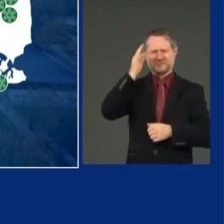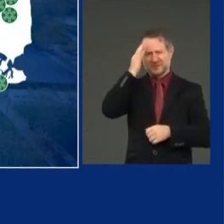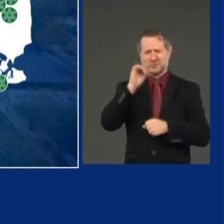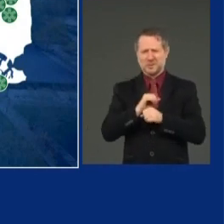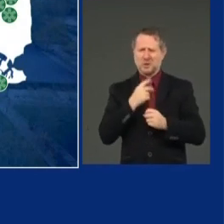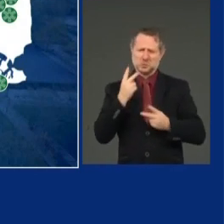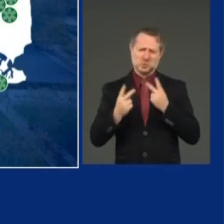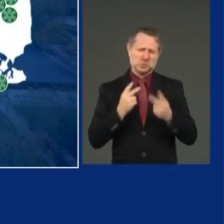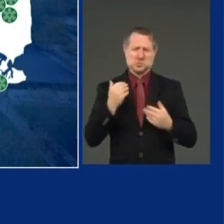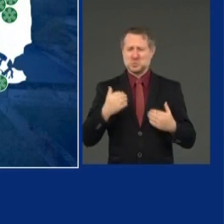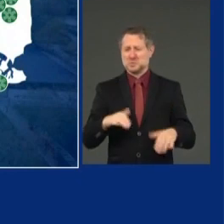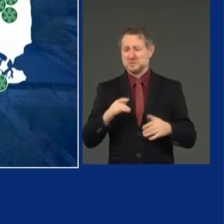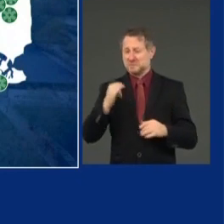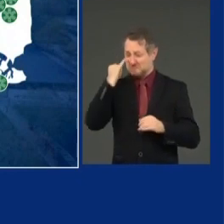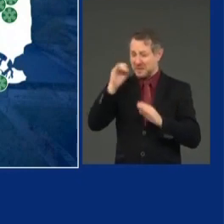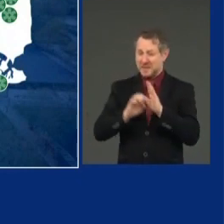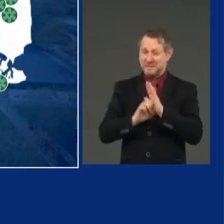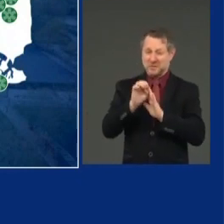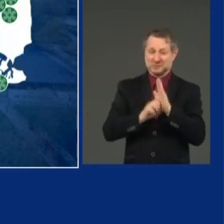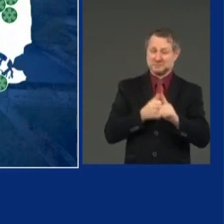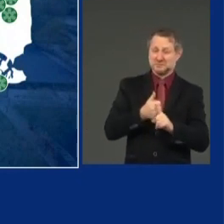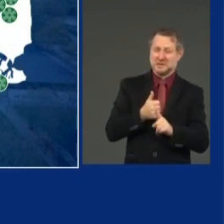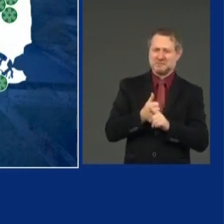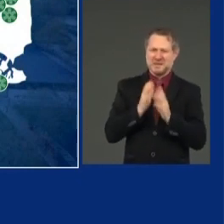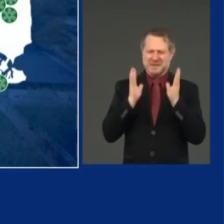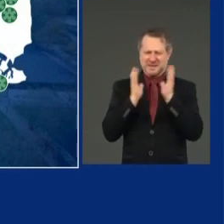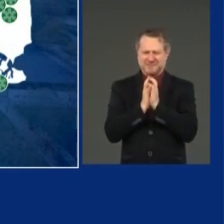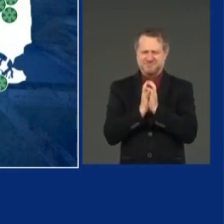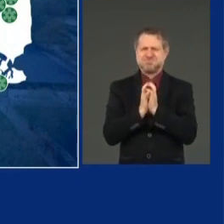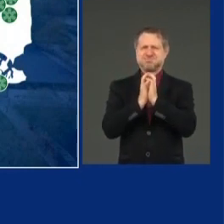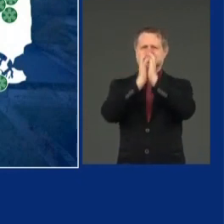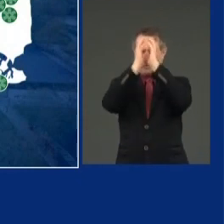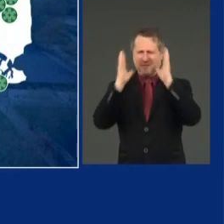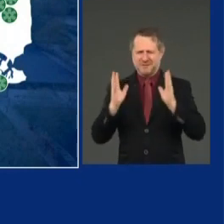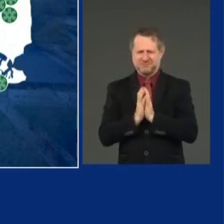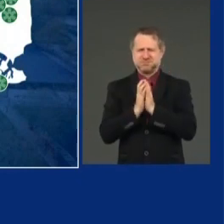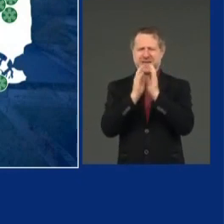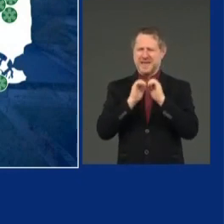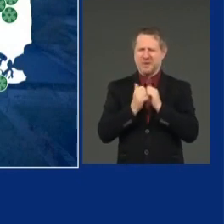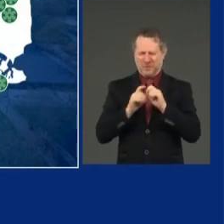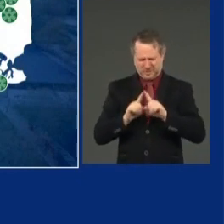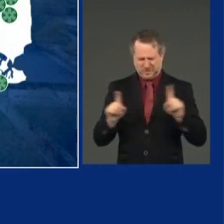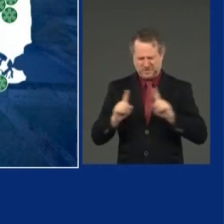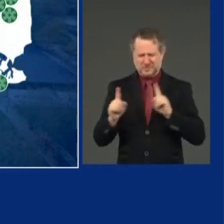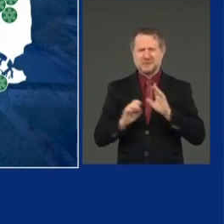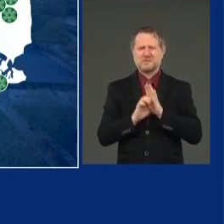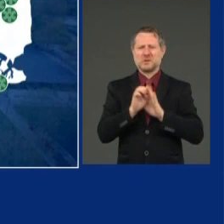DEVELOPMENT SECRETARY DURING THE CLINTON ADMINISTRATION. SOCIALLY DISTANCE.